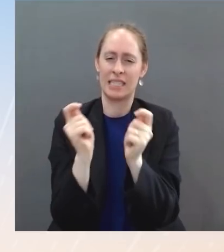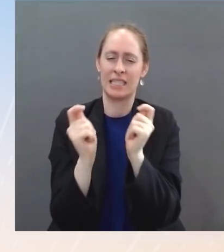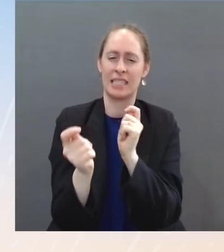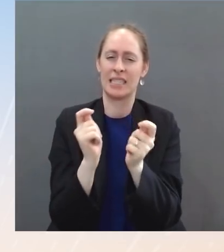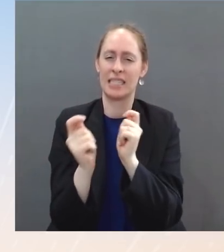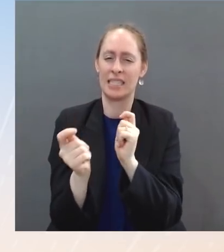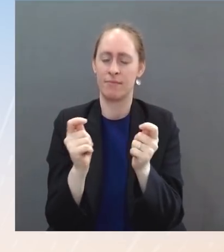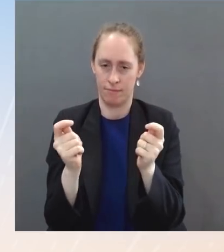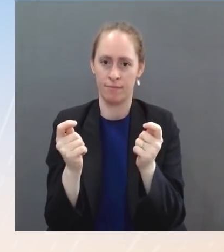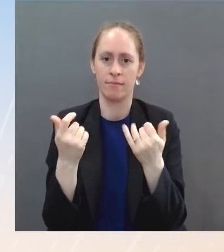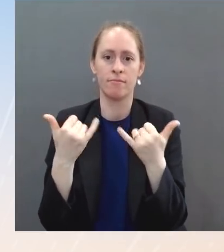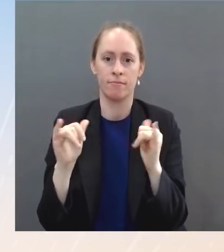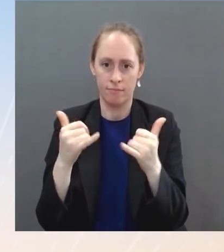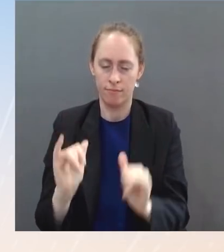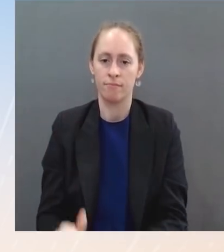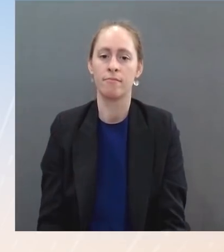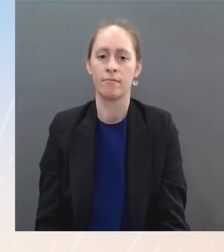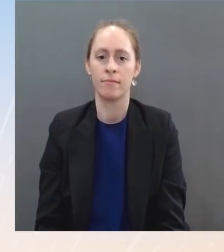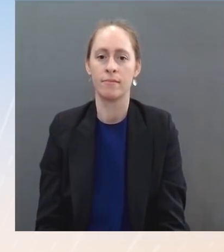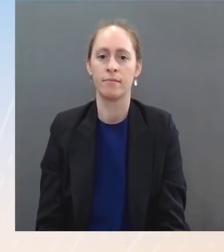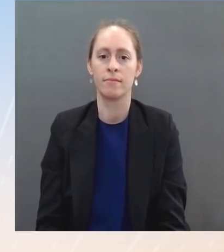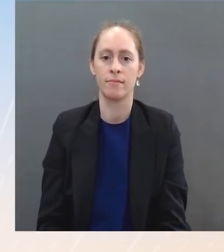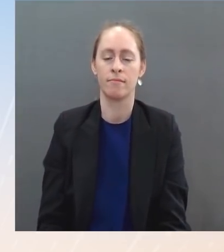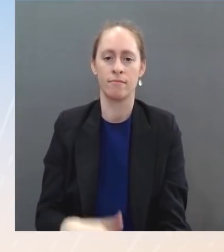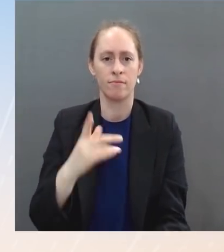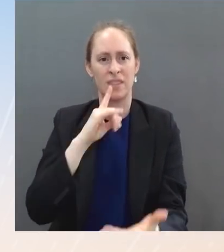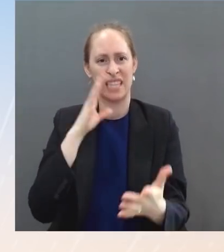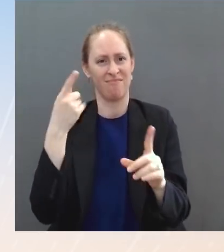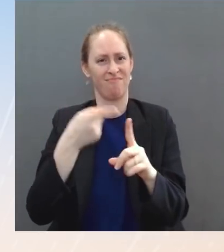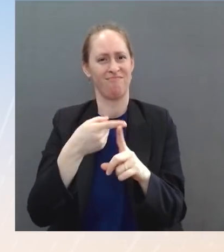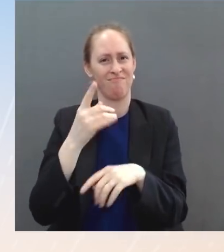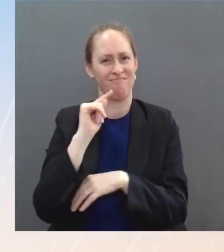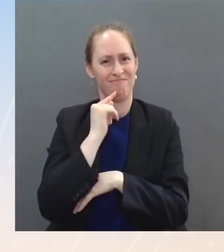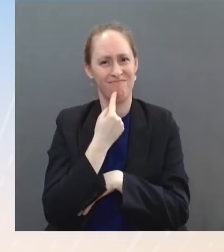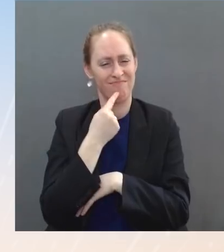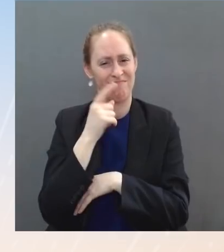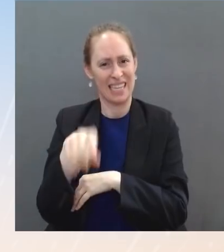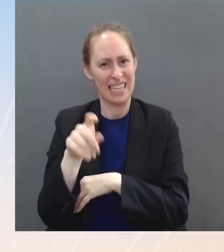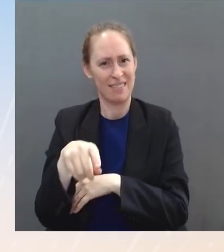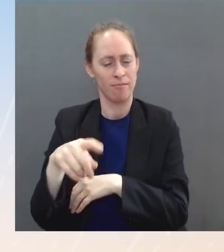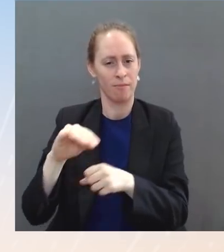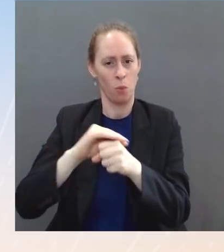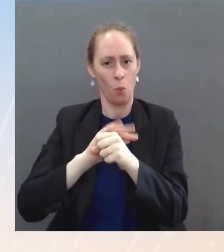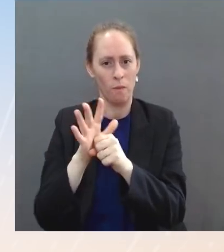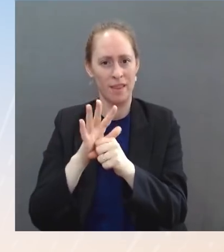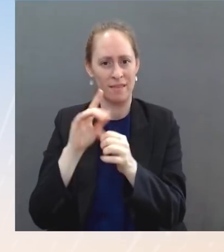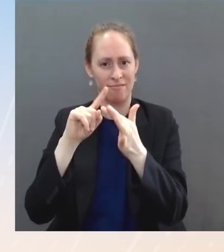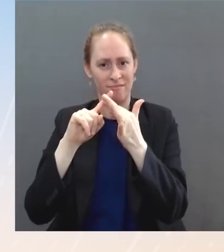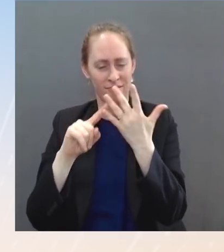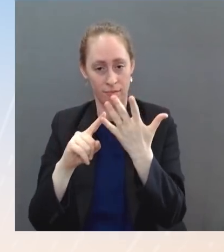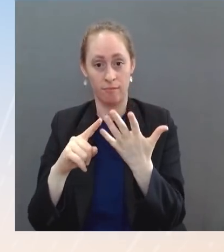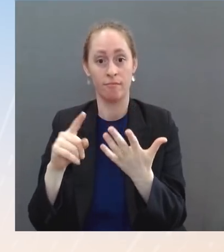I would remind everyone that what we had requested was $22.5 billion, not $10 billion,